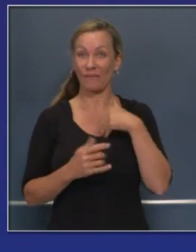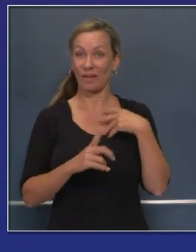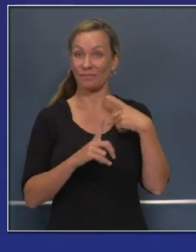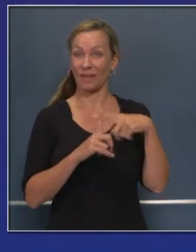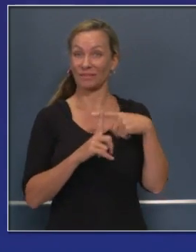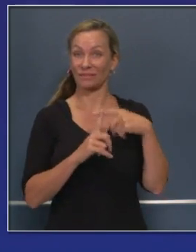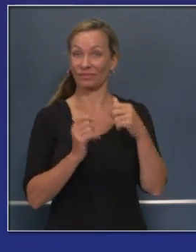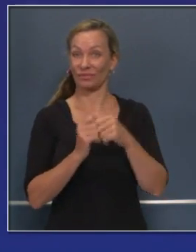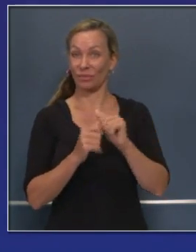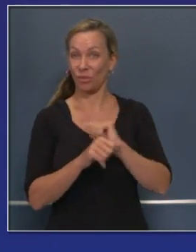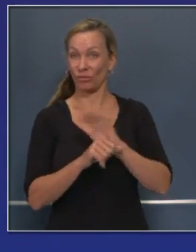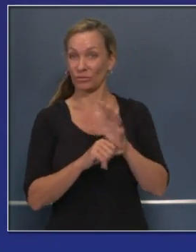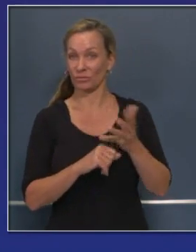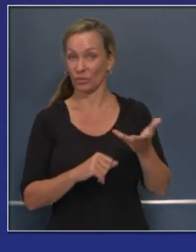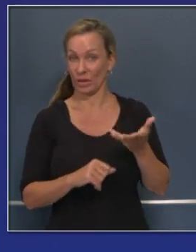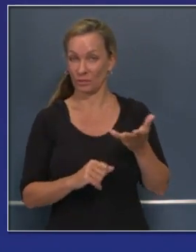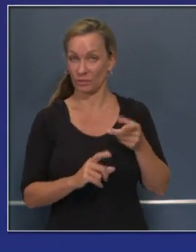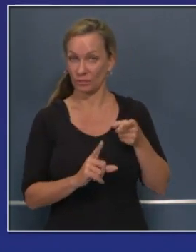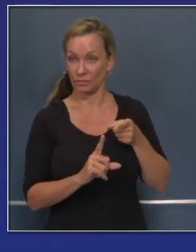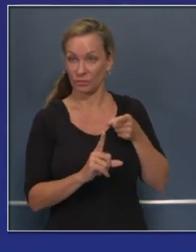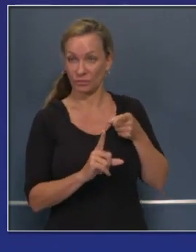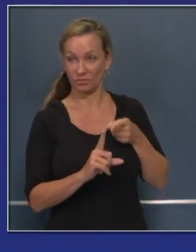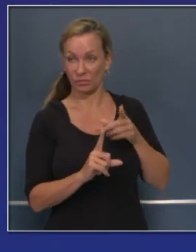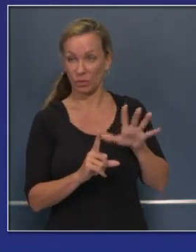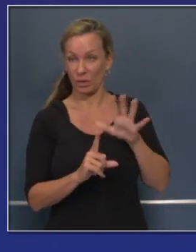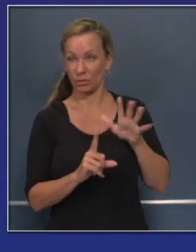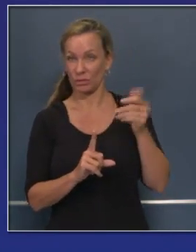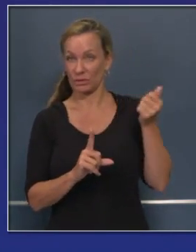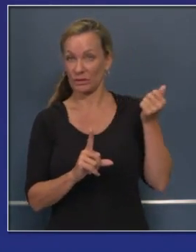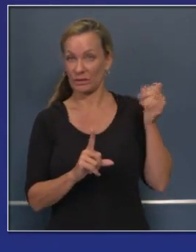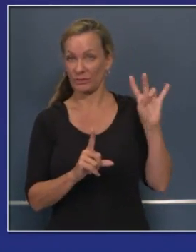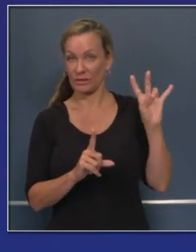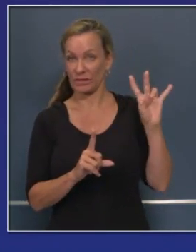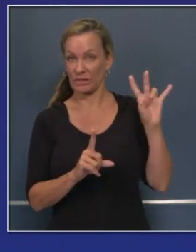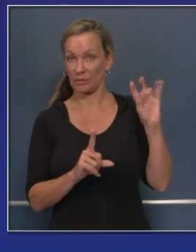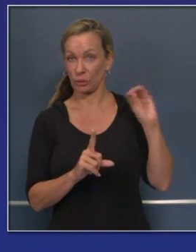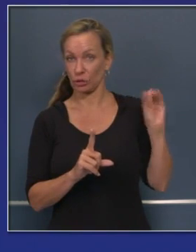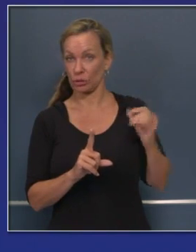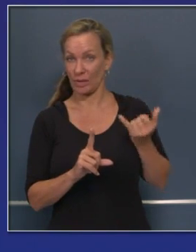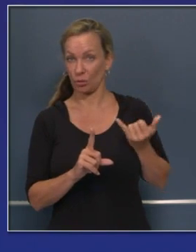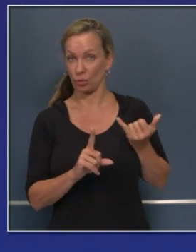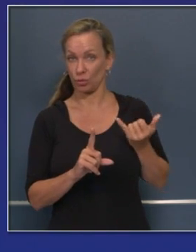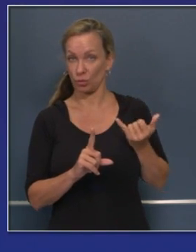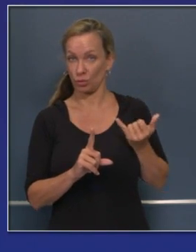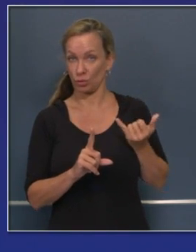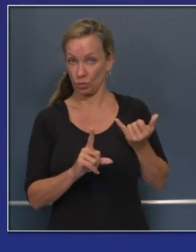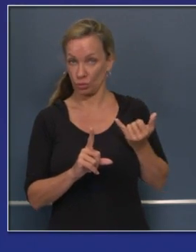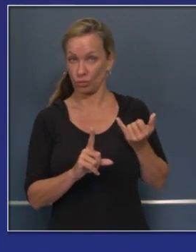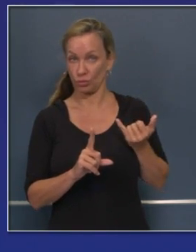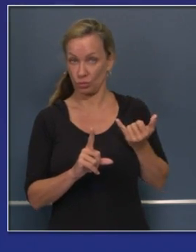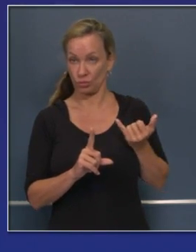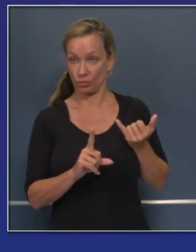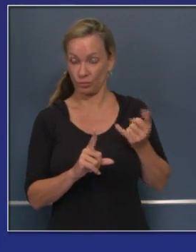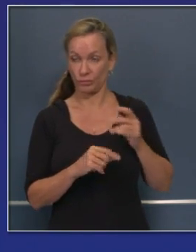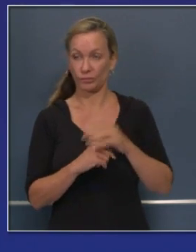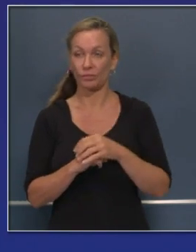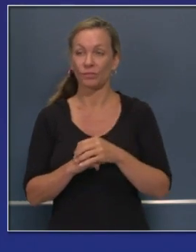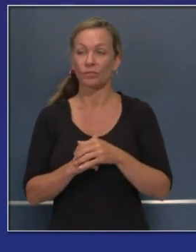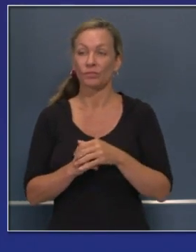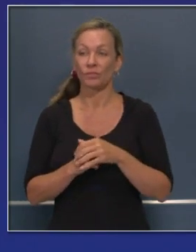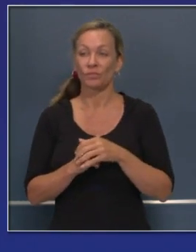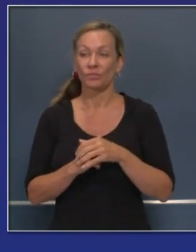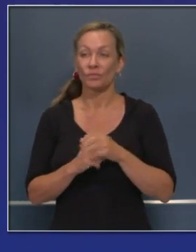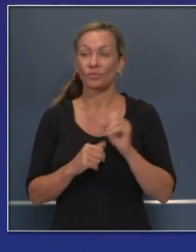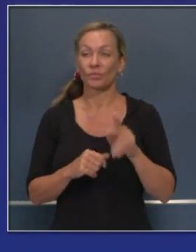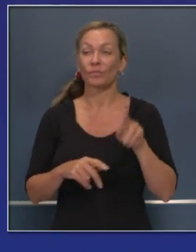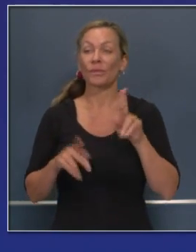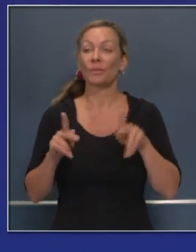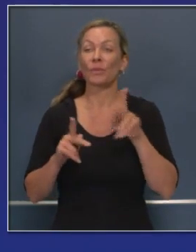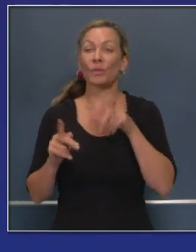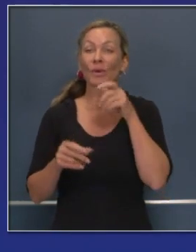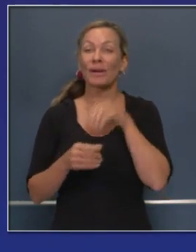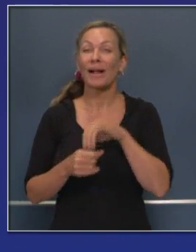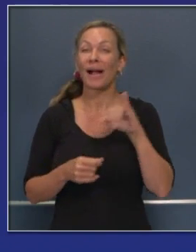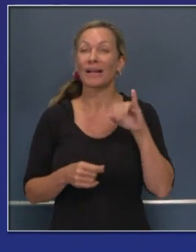THIS IS THE TOTAL NUMBER OF ICU PATIENTS.